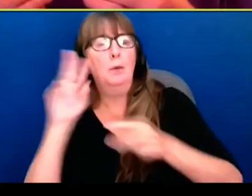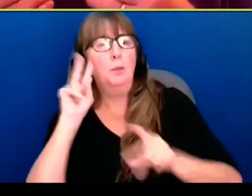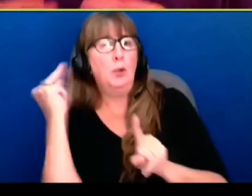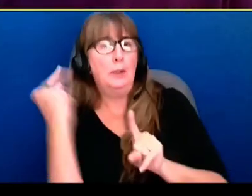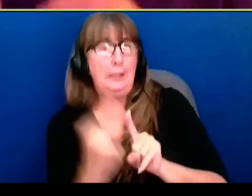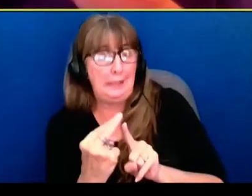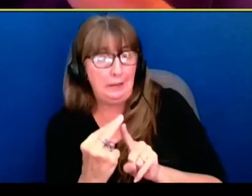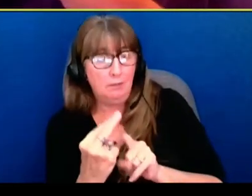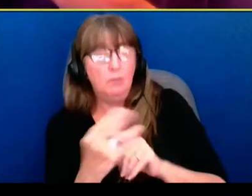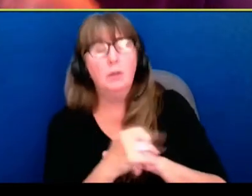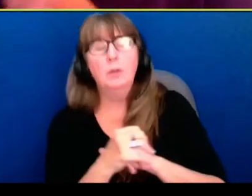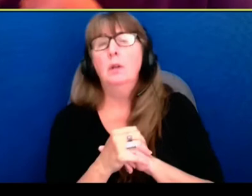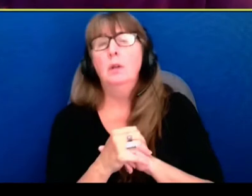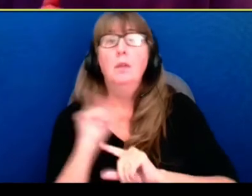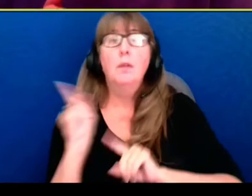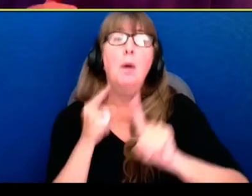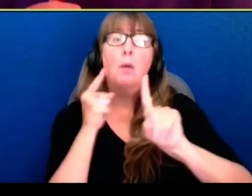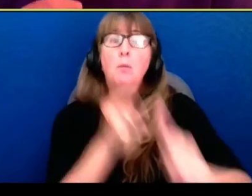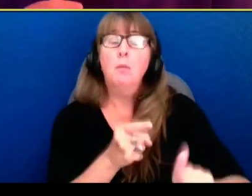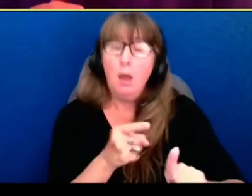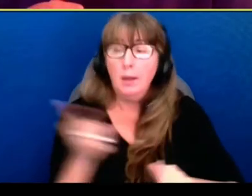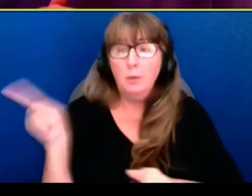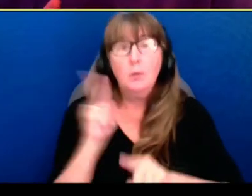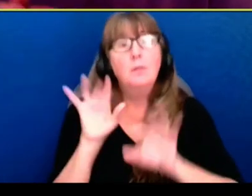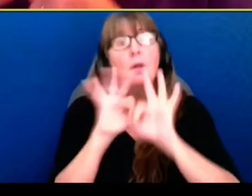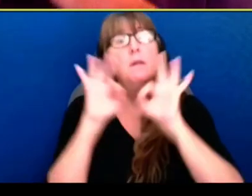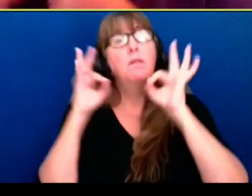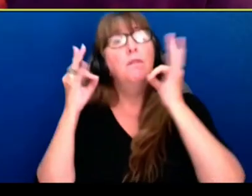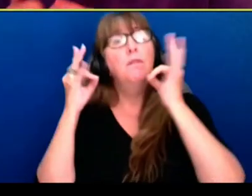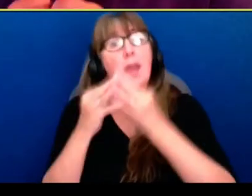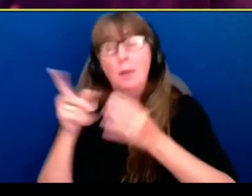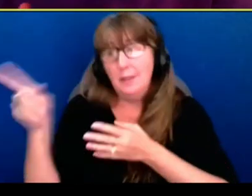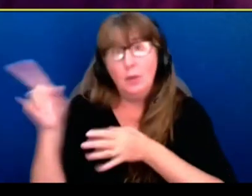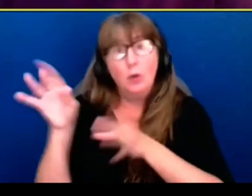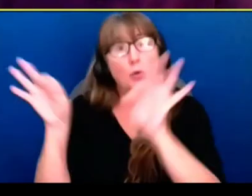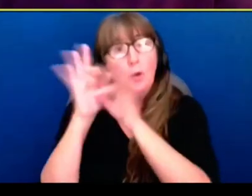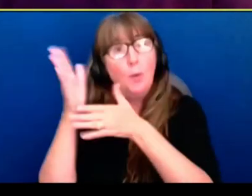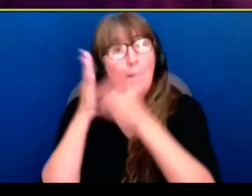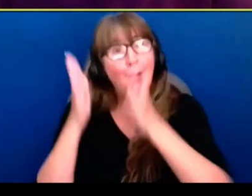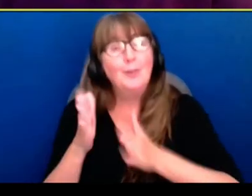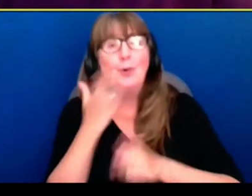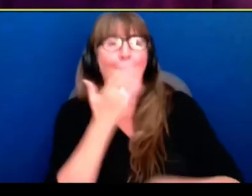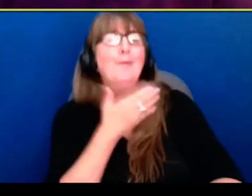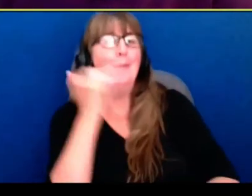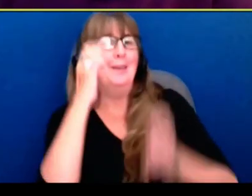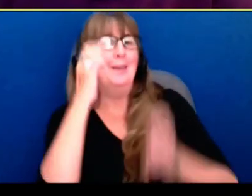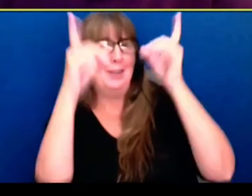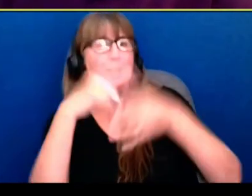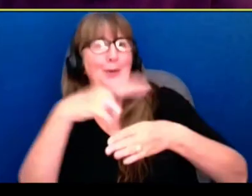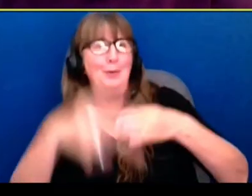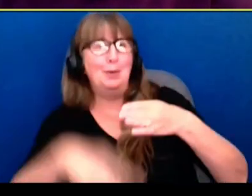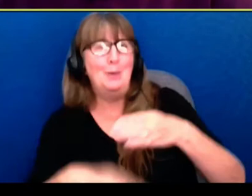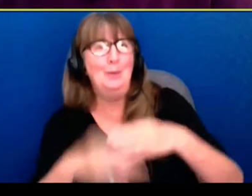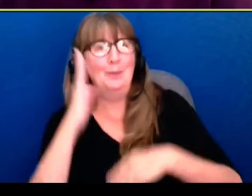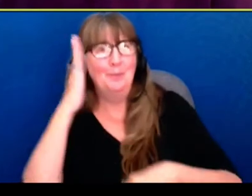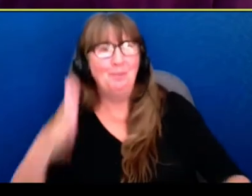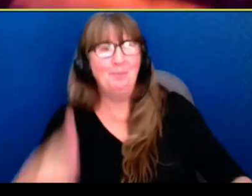The bottom line is when families are treated as critical partners, you're going to have better educational results.